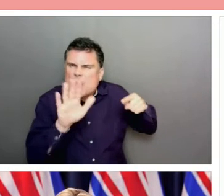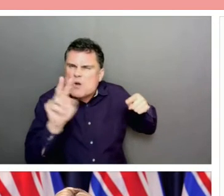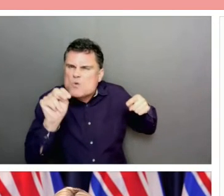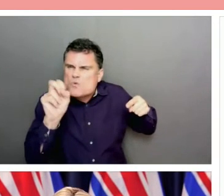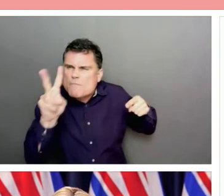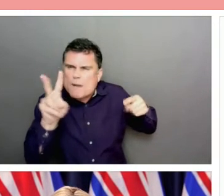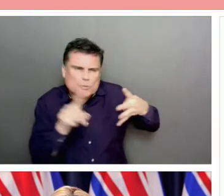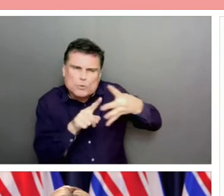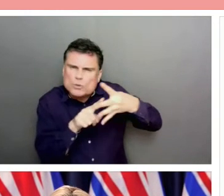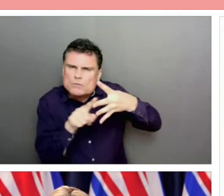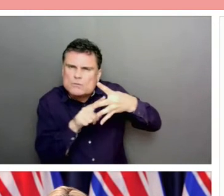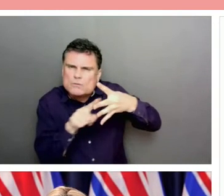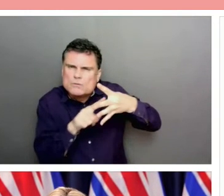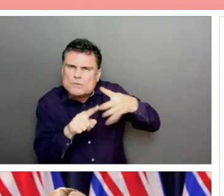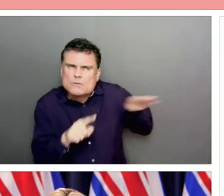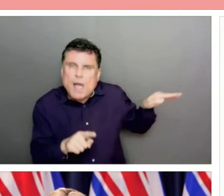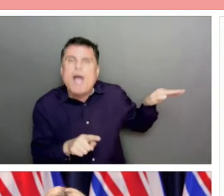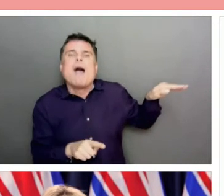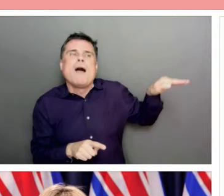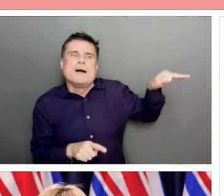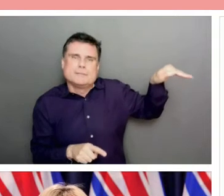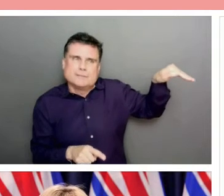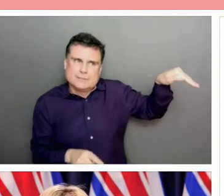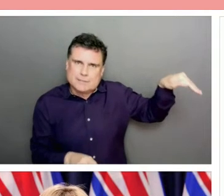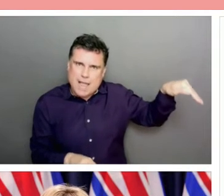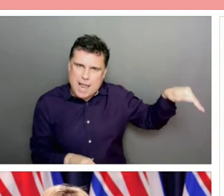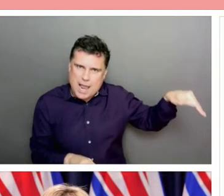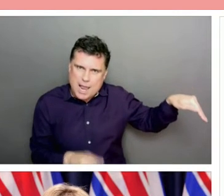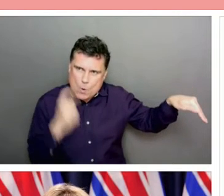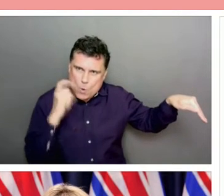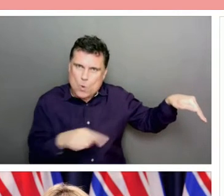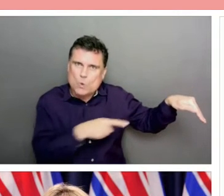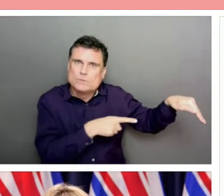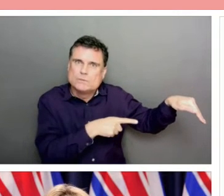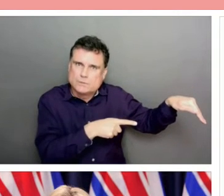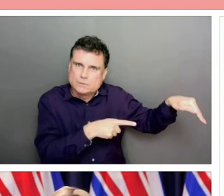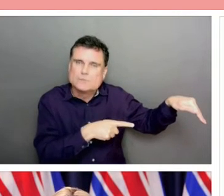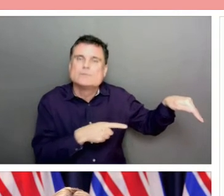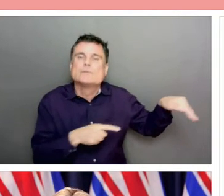and the North, where the rates still remain high.